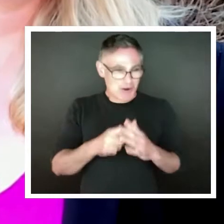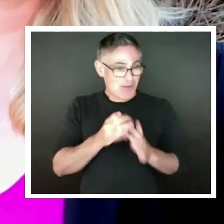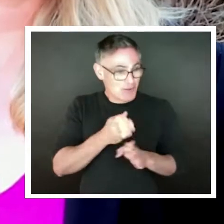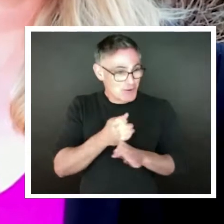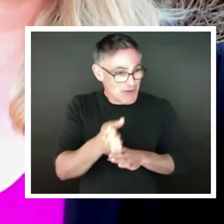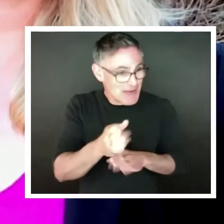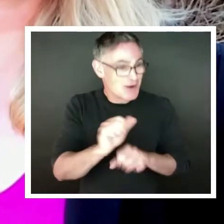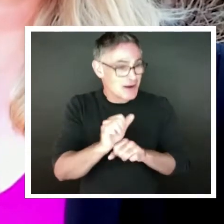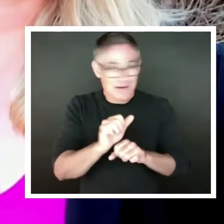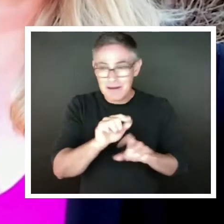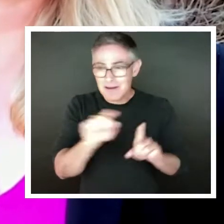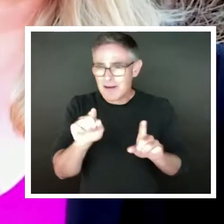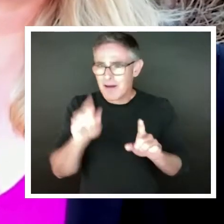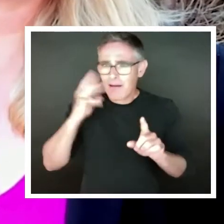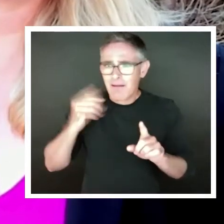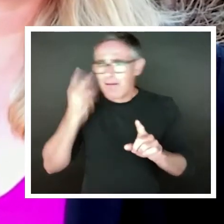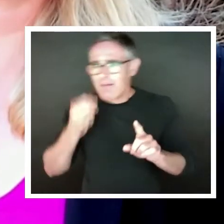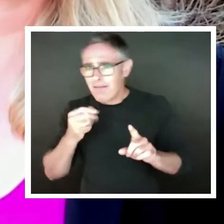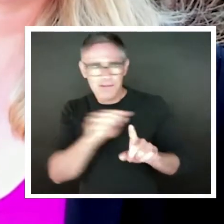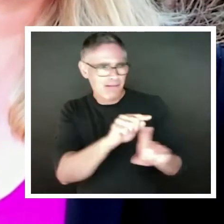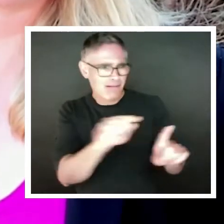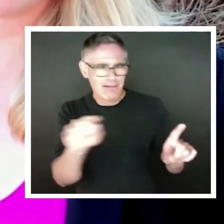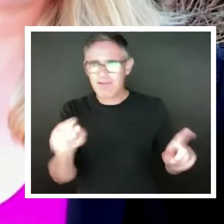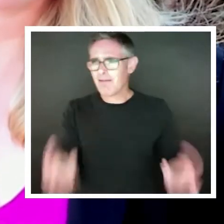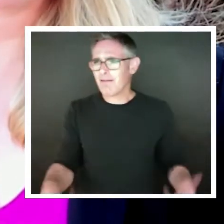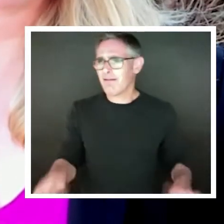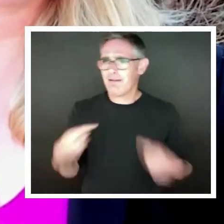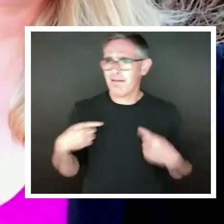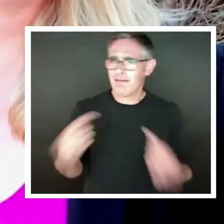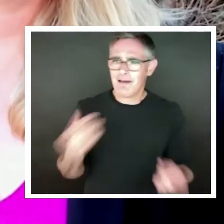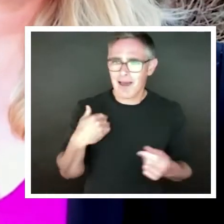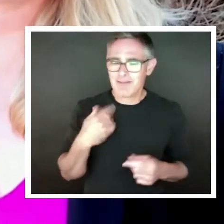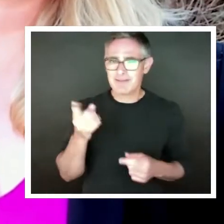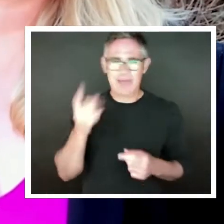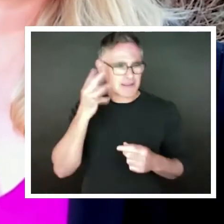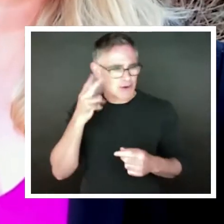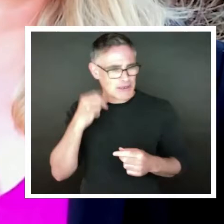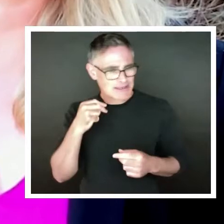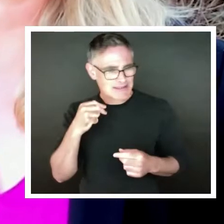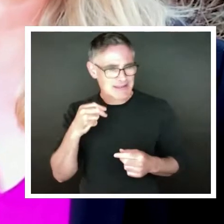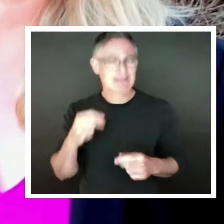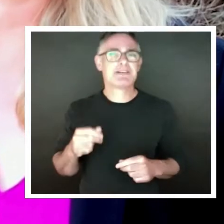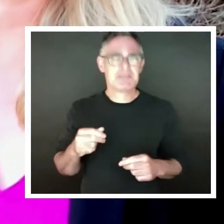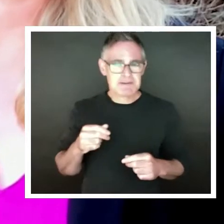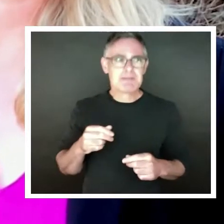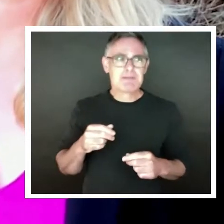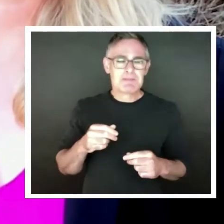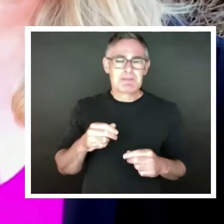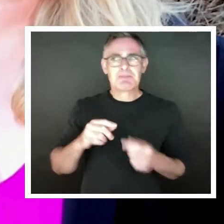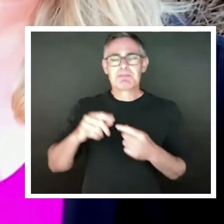who can rattle off complete sentences using only acronyms. That's a shout out to my friends at Intel.